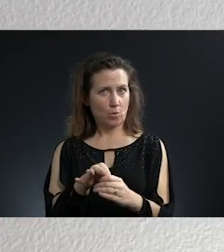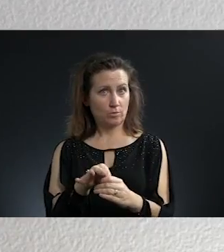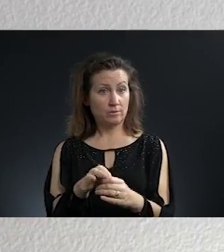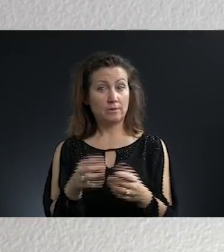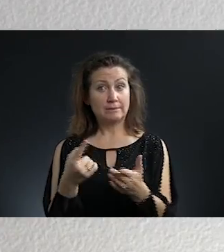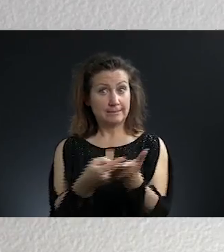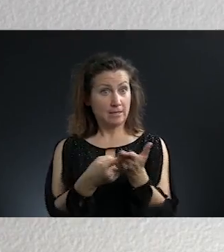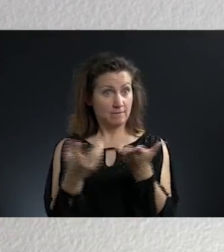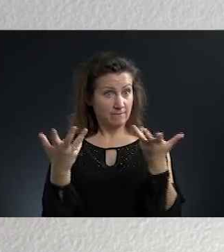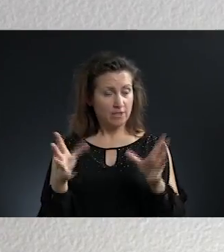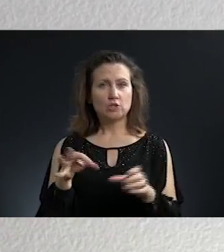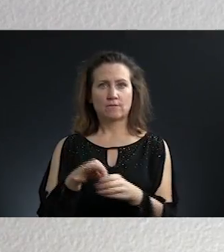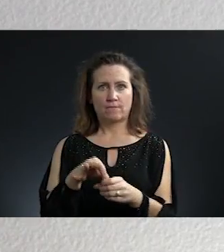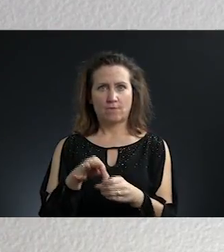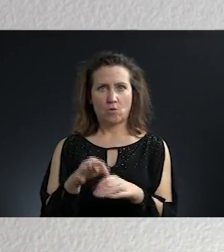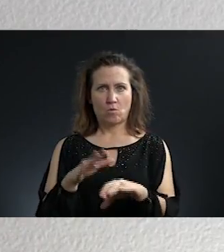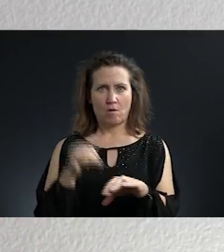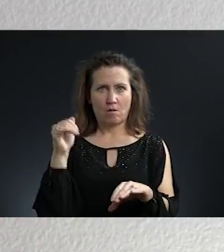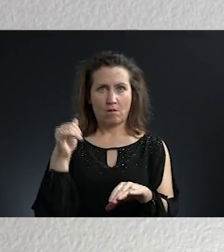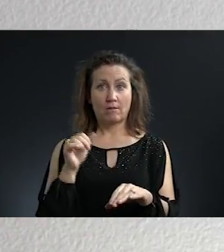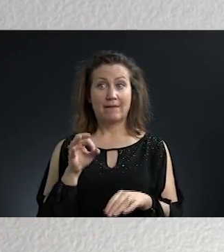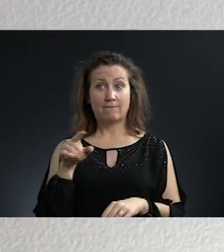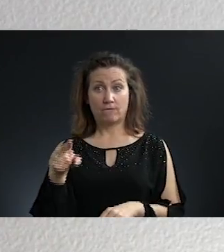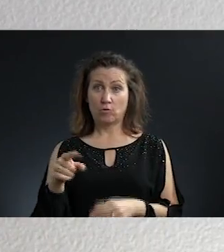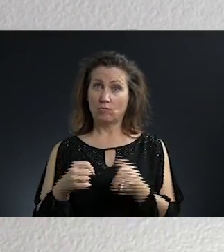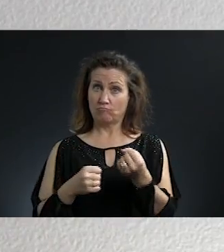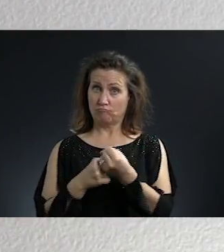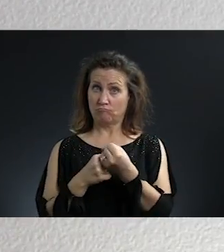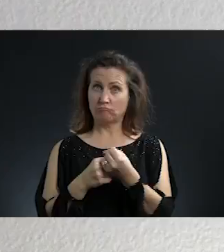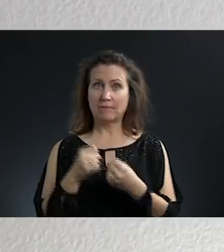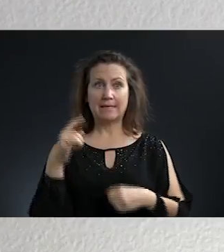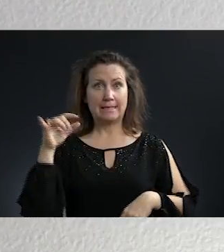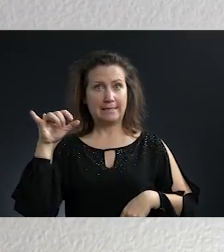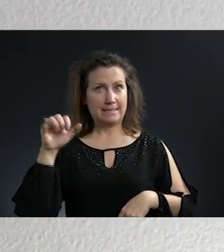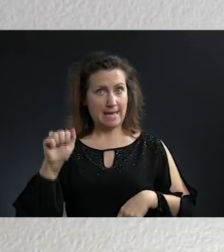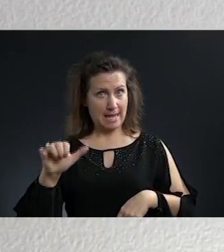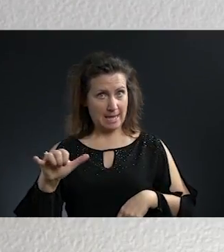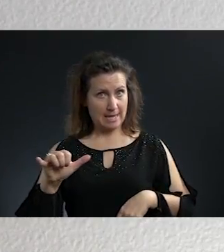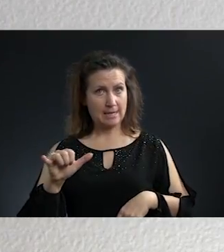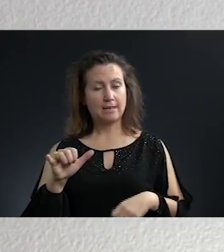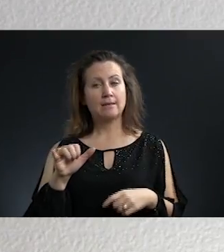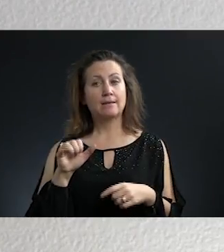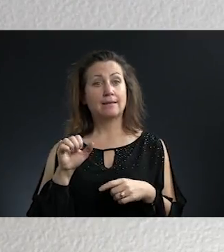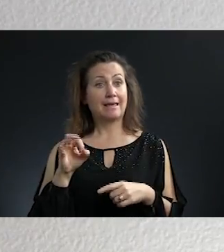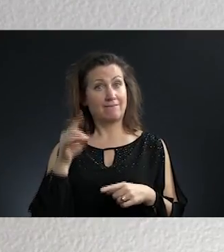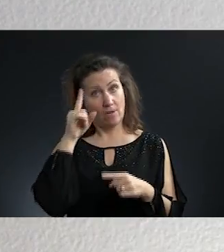it will be if [you] are in favor say yay, if you are opposed say nay and